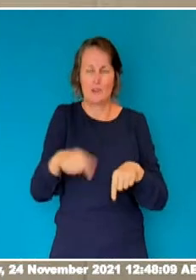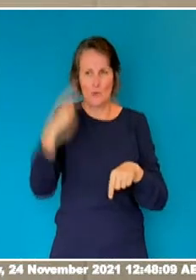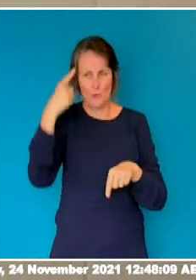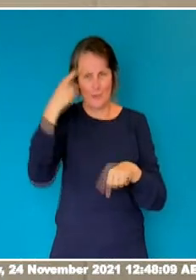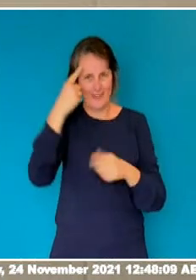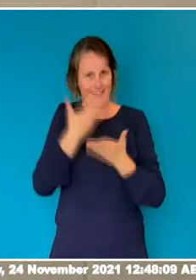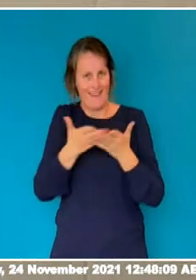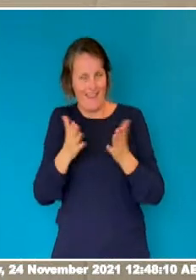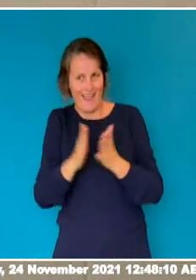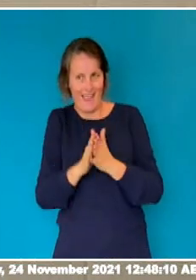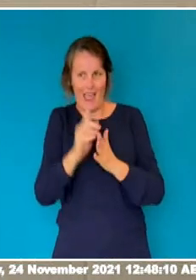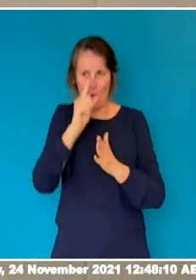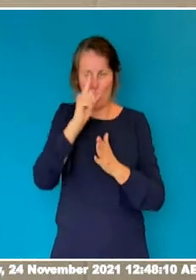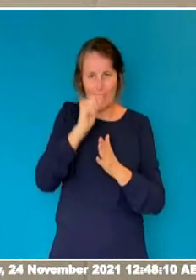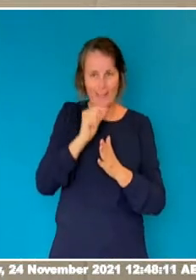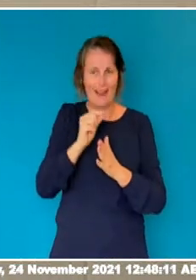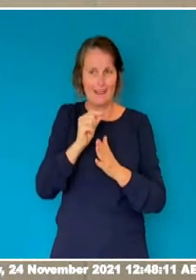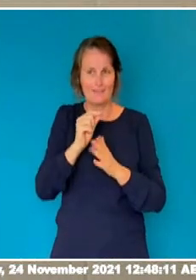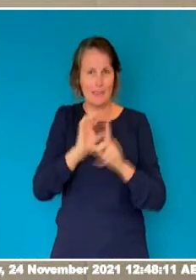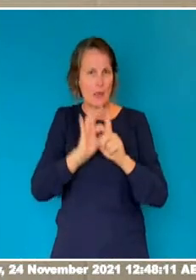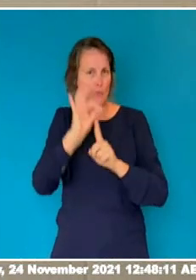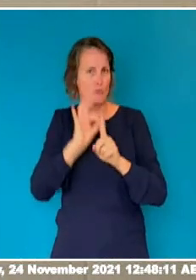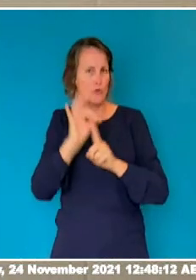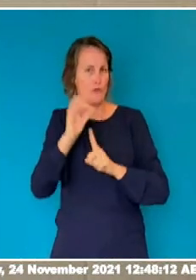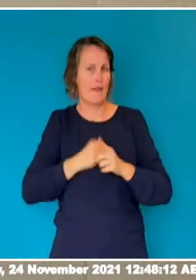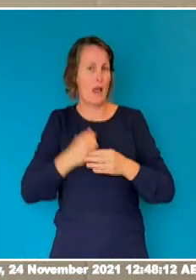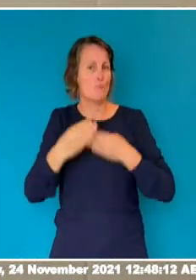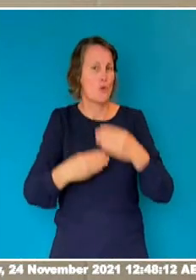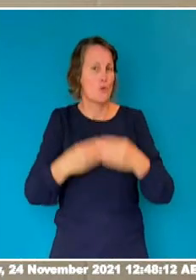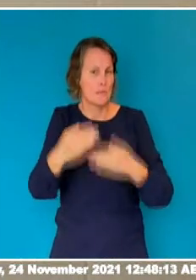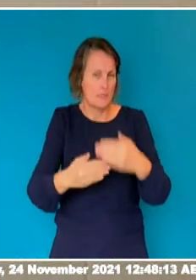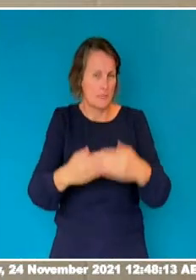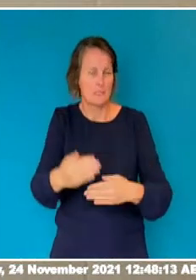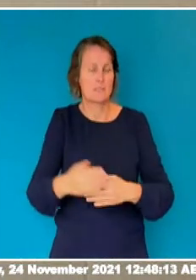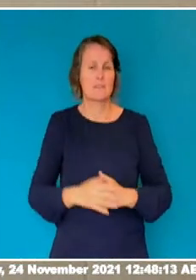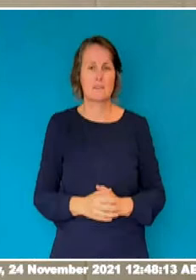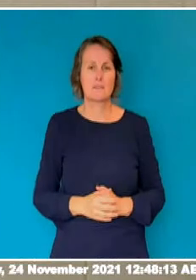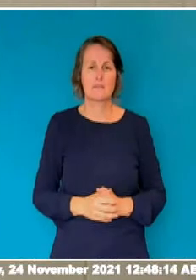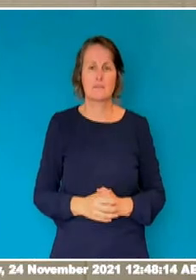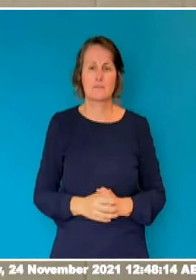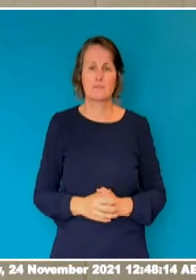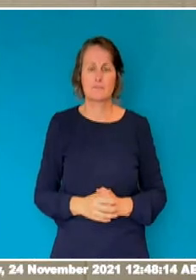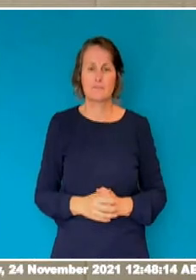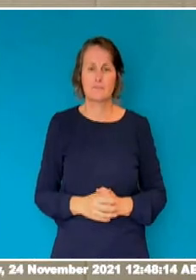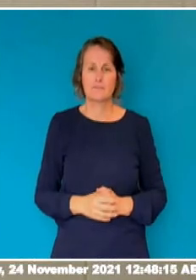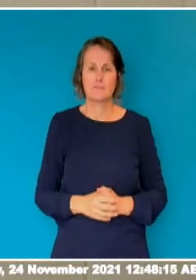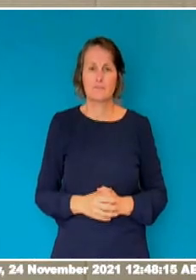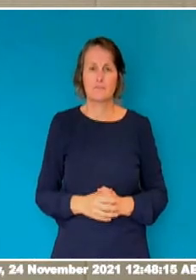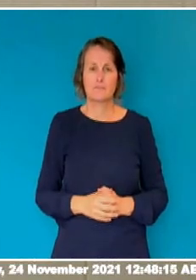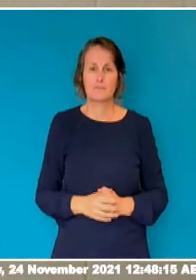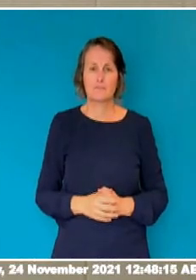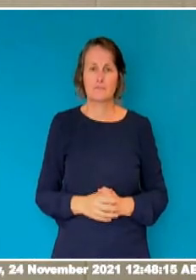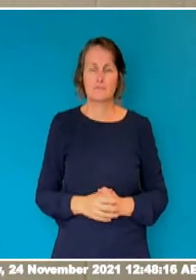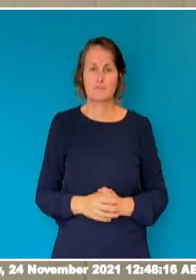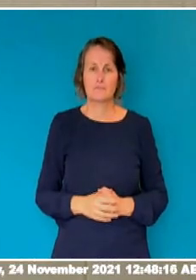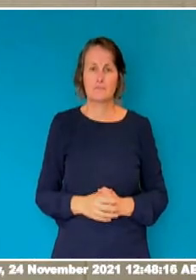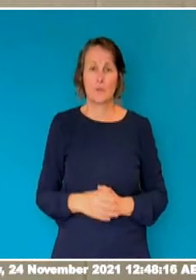development of our commitment. Part of that commitment is to review specifically the passport.